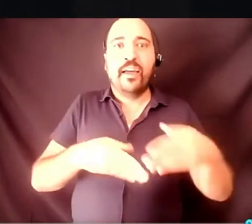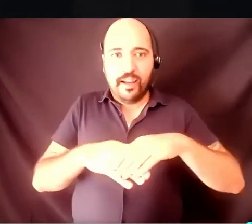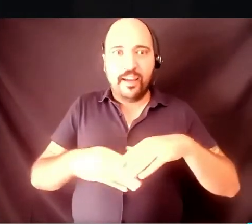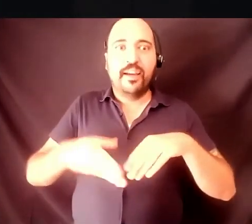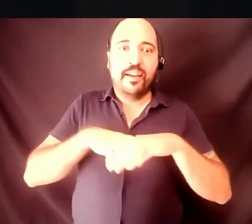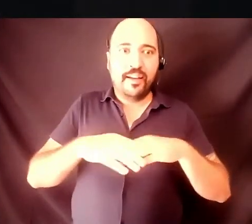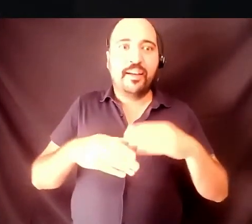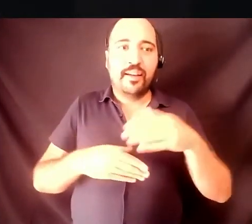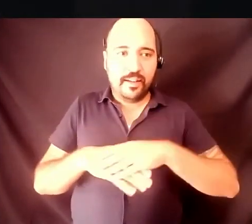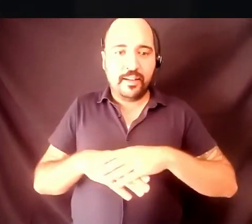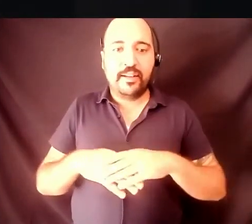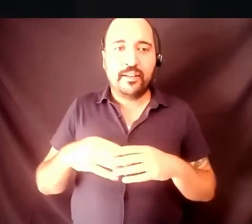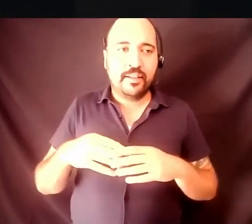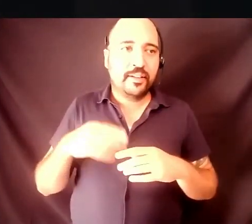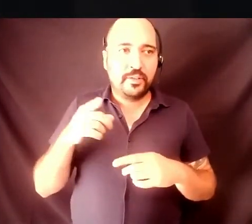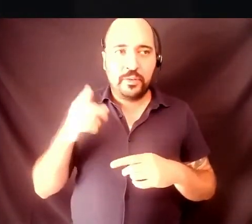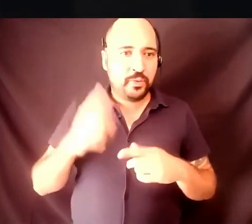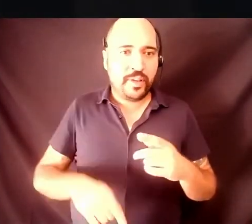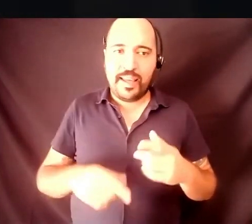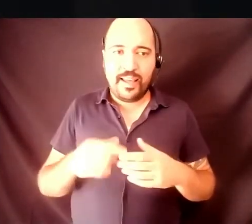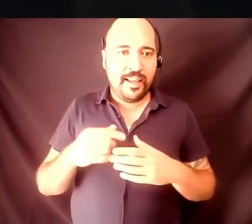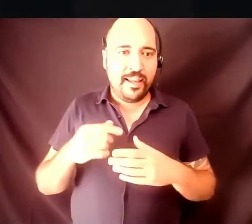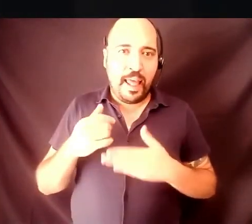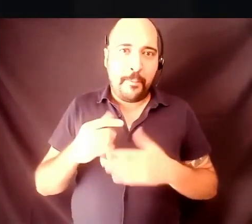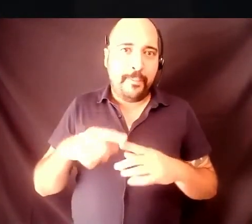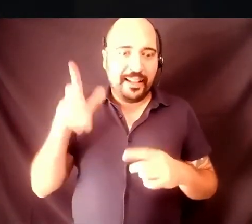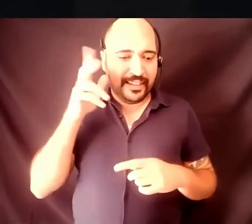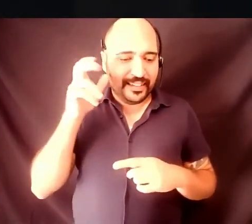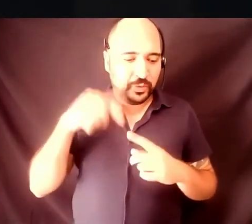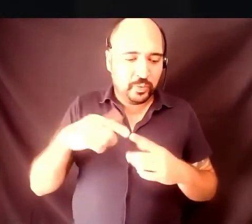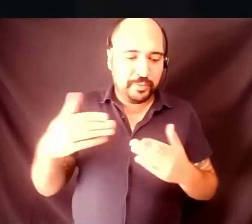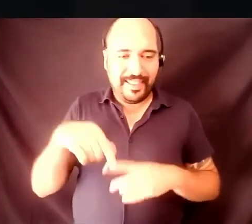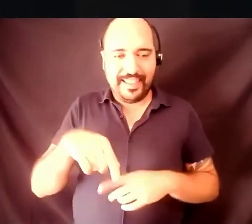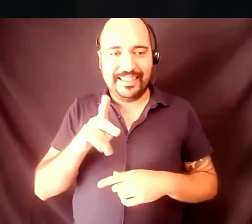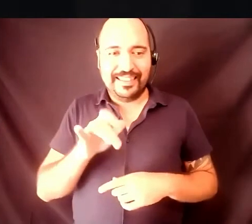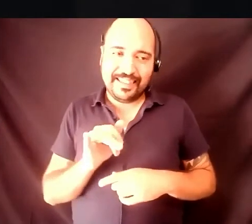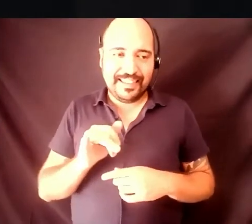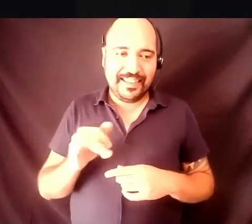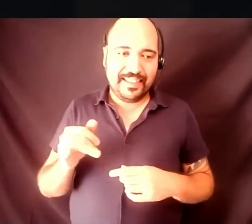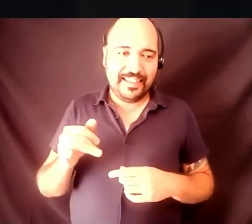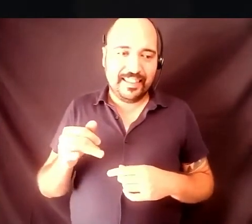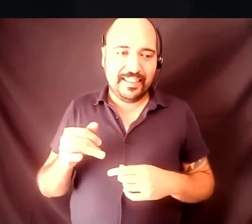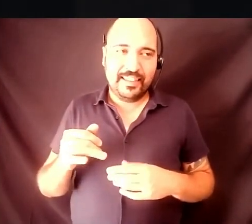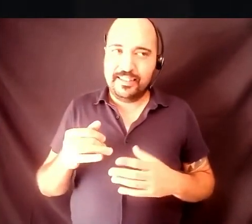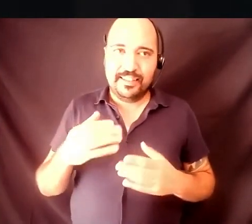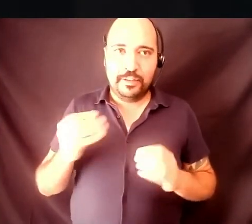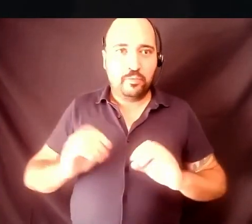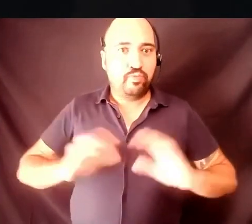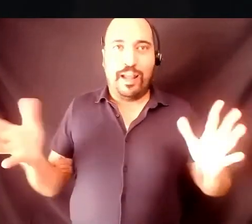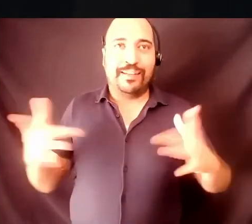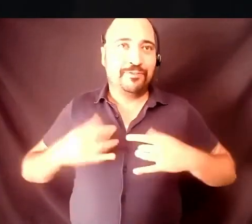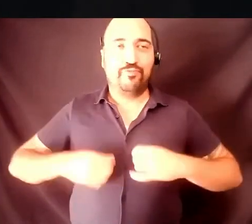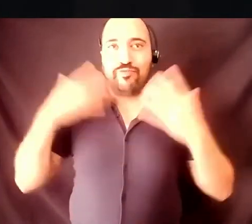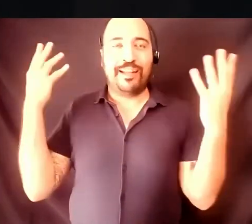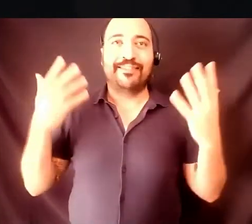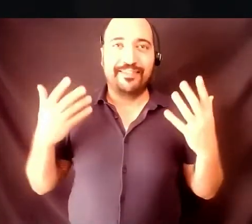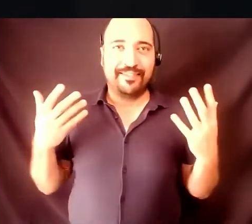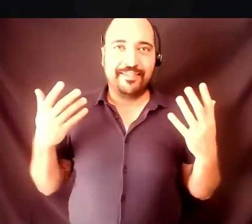You can't help but listen to something in this key. It brightens you up. If you're thinking of something a little bit more dark,